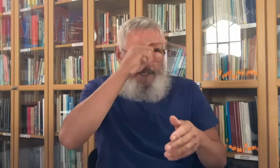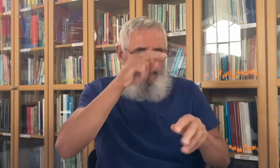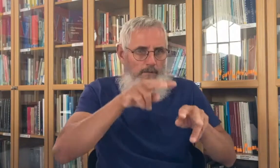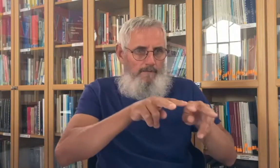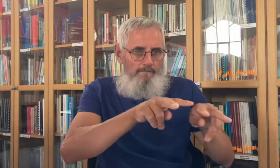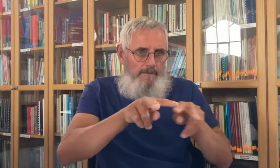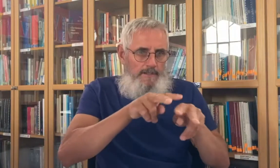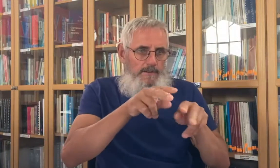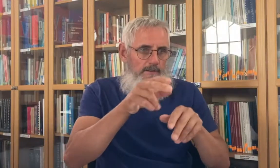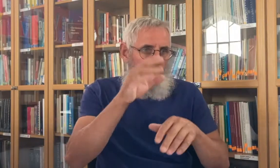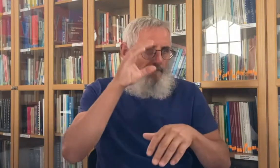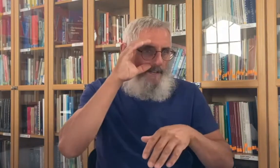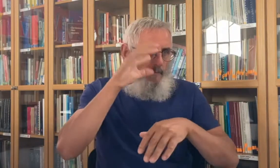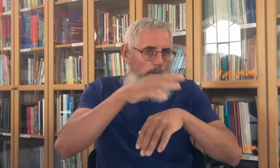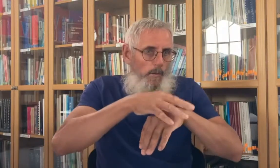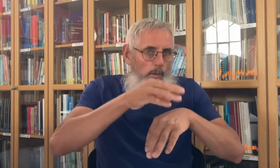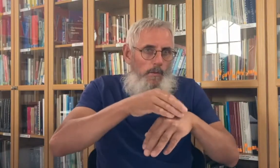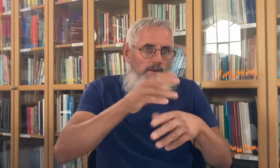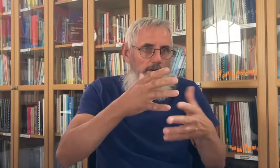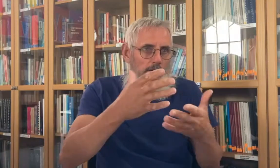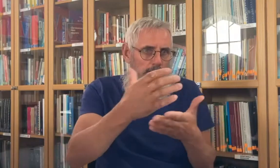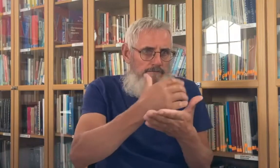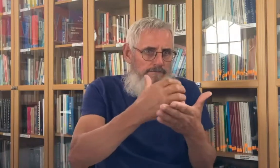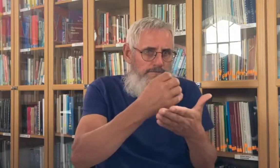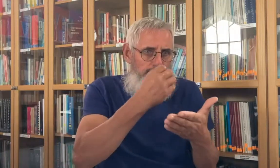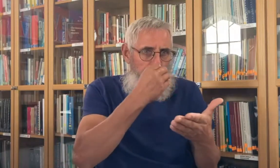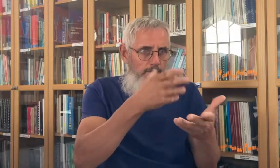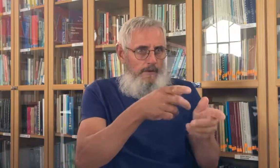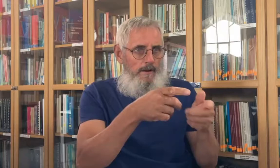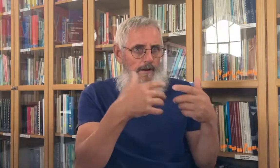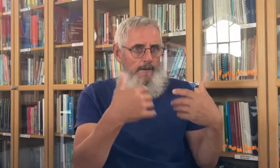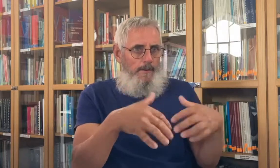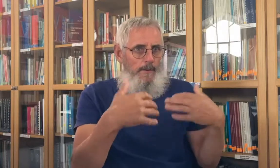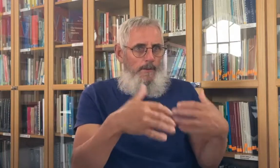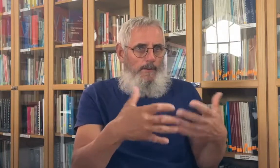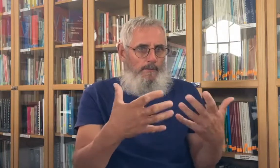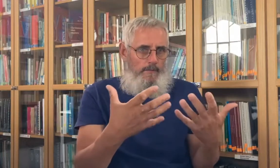We have videos and old film reels of Deaf signers from yesteryear, and it's lovely